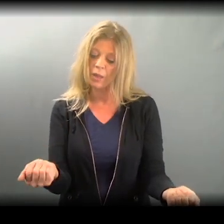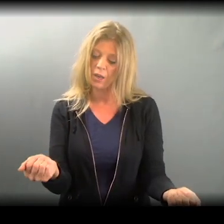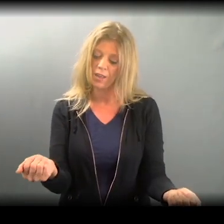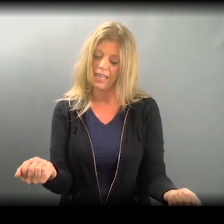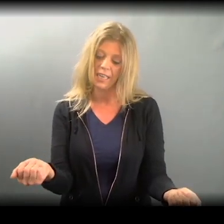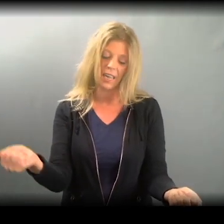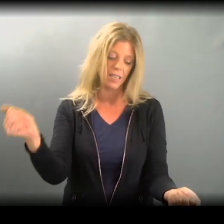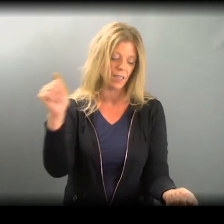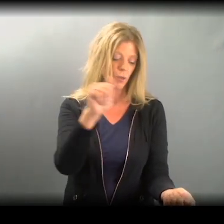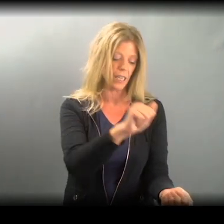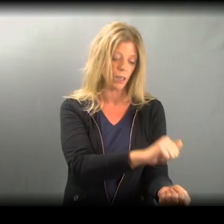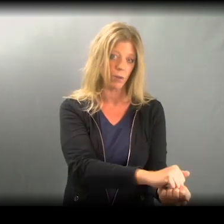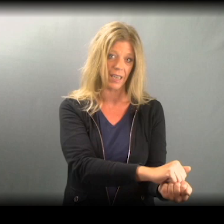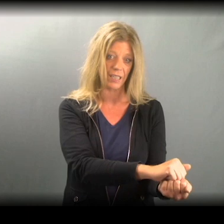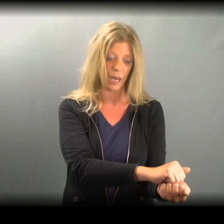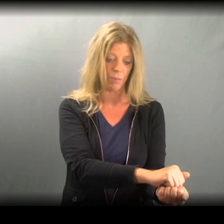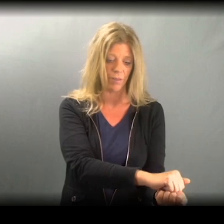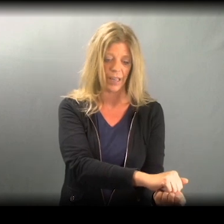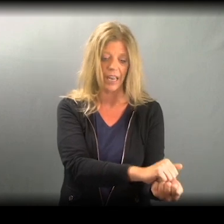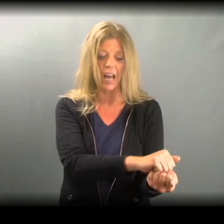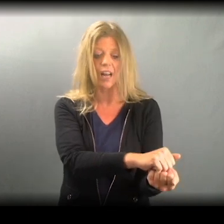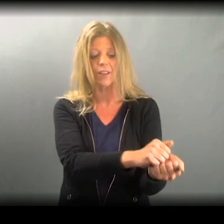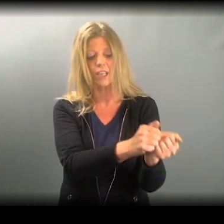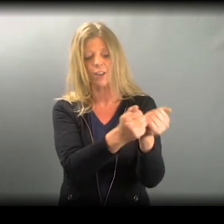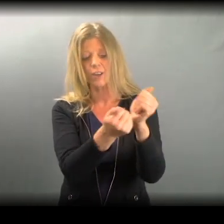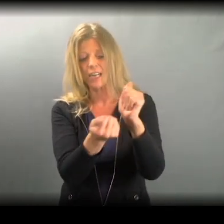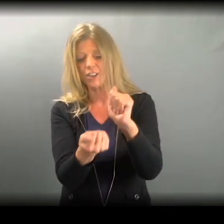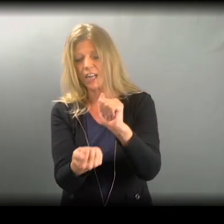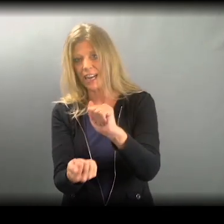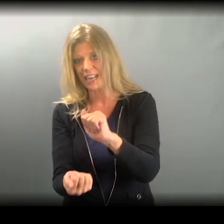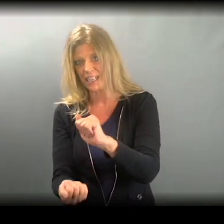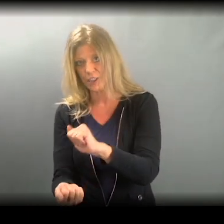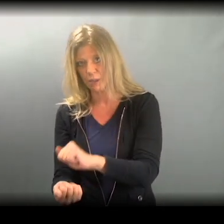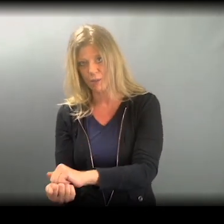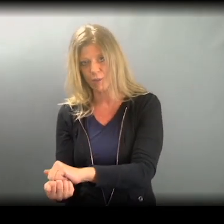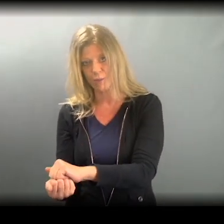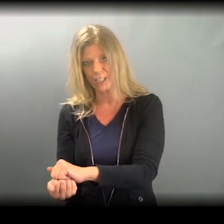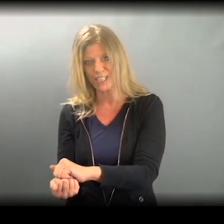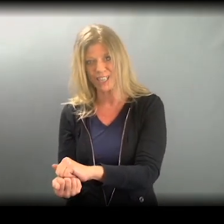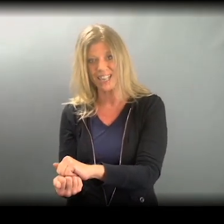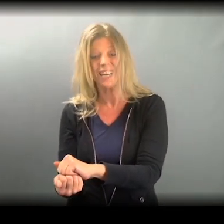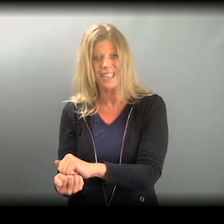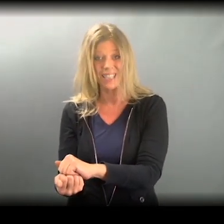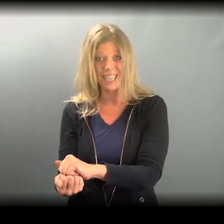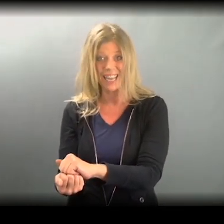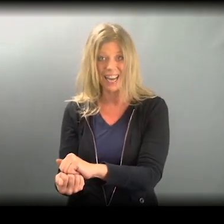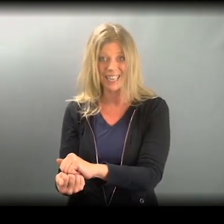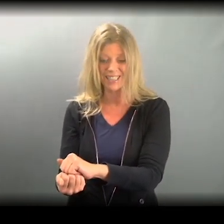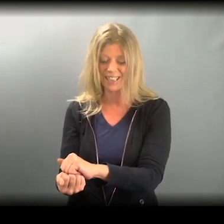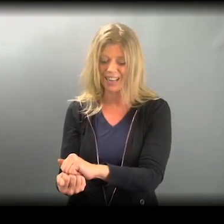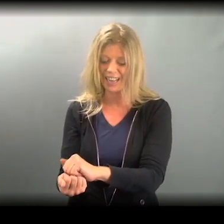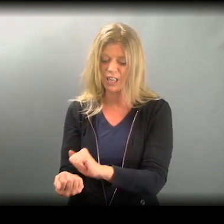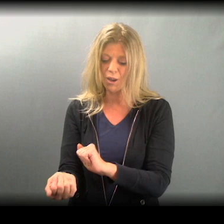Your lead hand is going to go on top of it, and then you're going to "change" and move over to the lead hand side